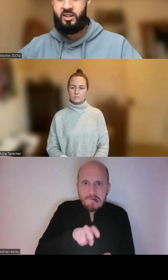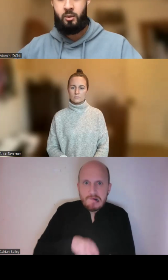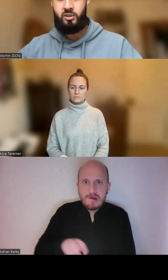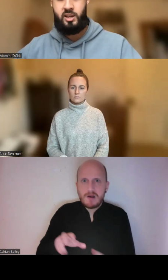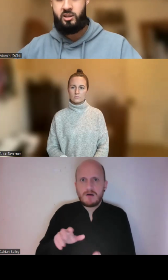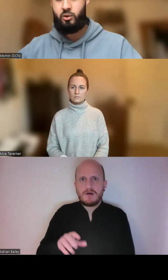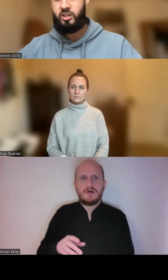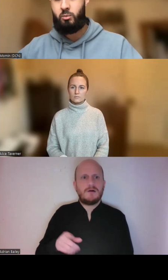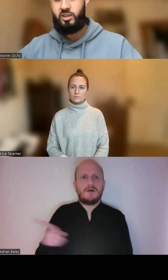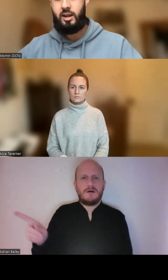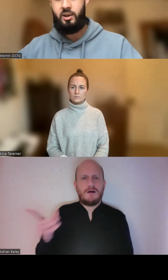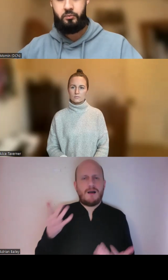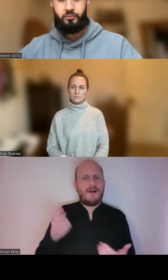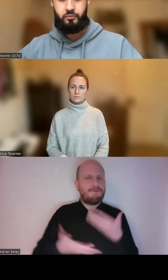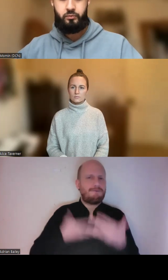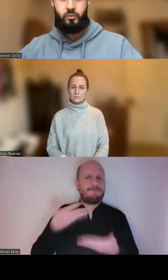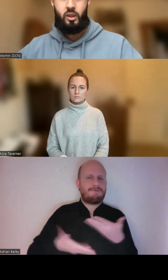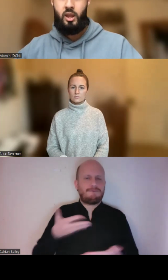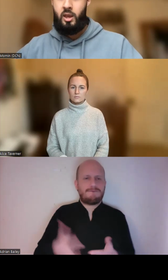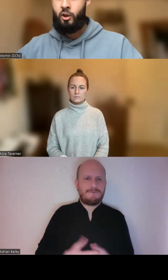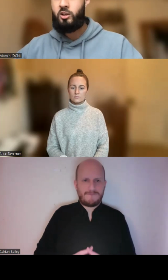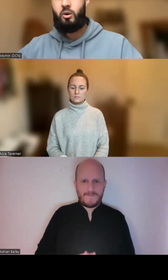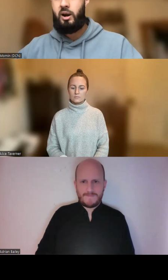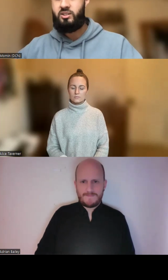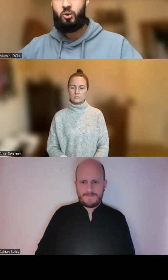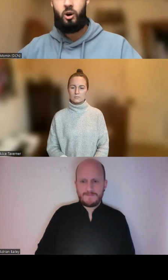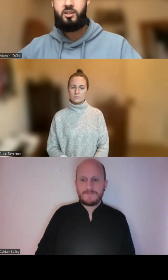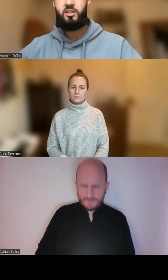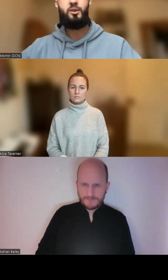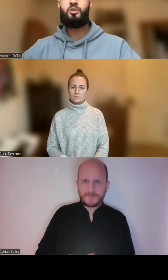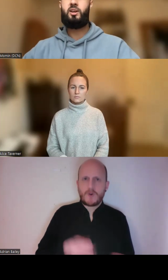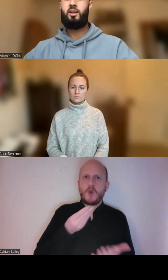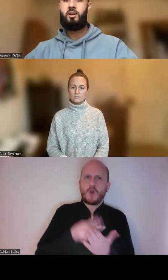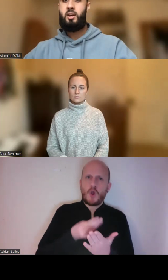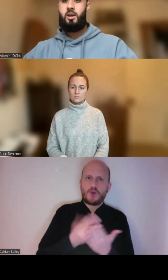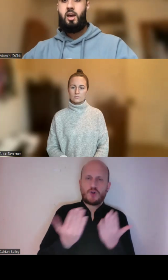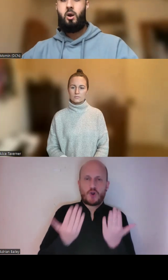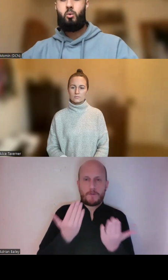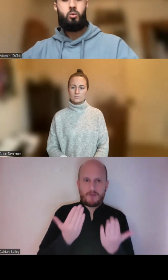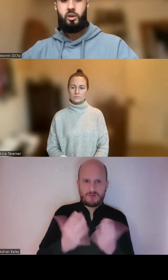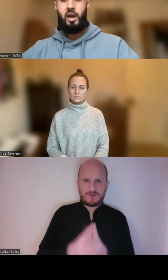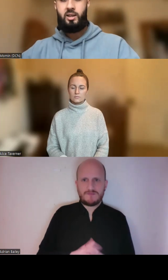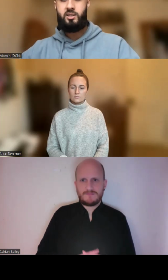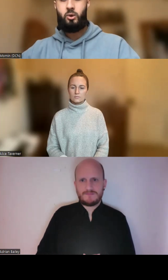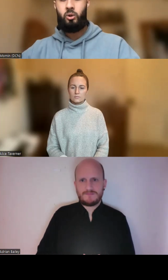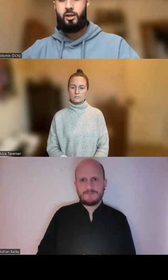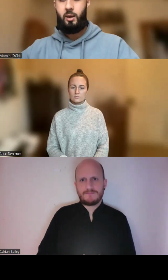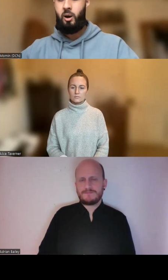This table is here as a quick summary slide. Cost comparison. Cost is a huge thing. We get asked this all the time.